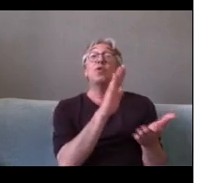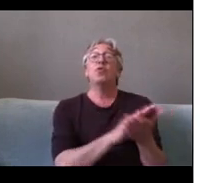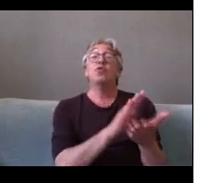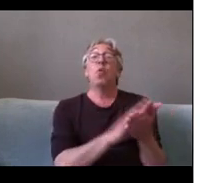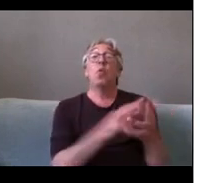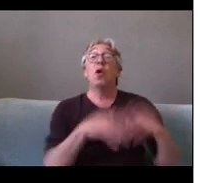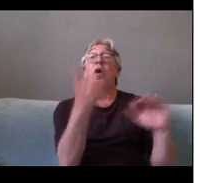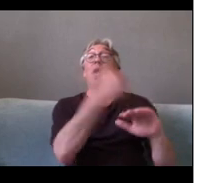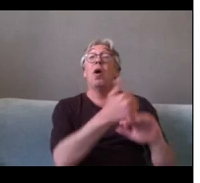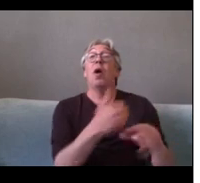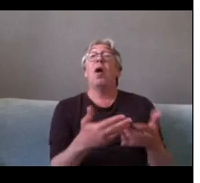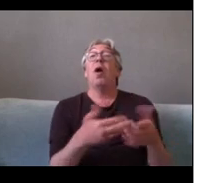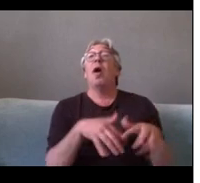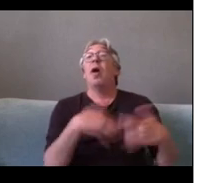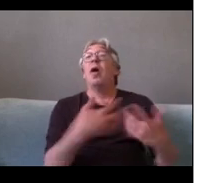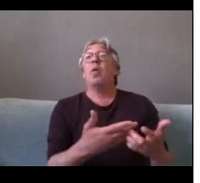Those days before the independence.